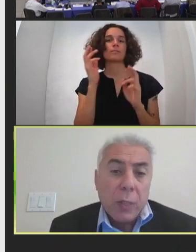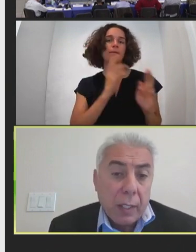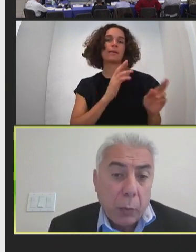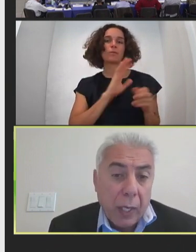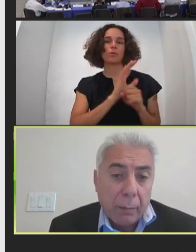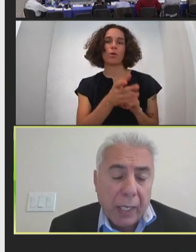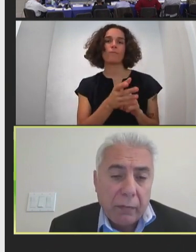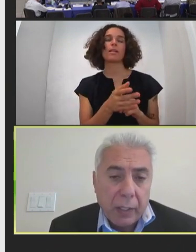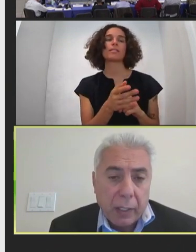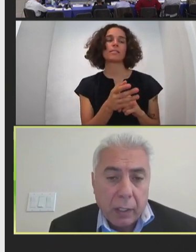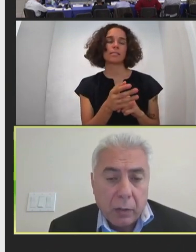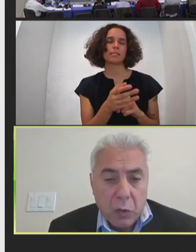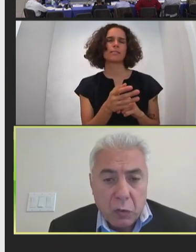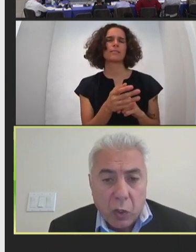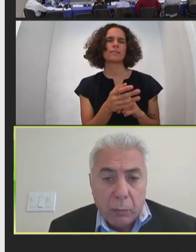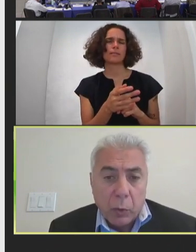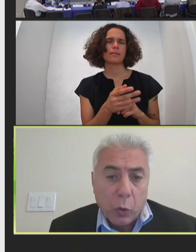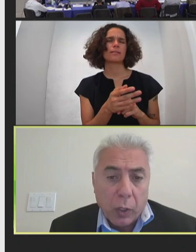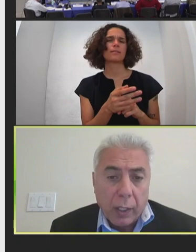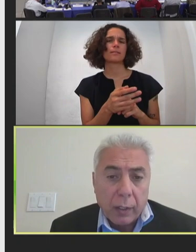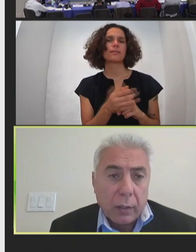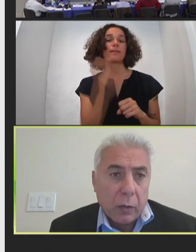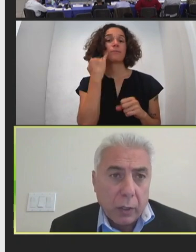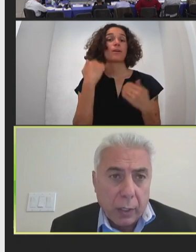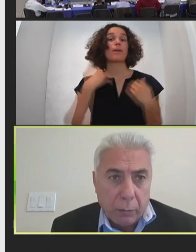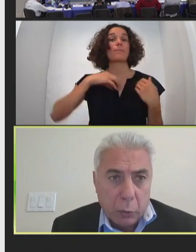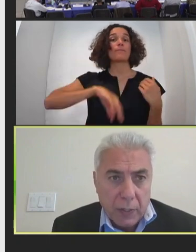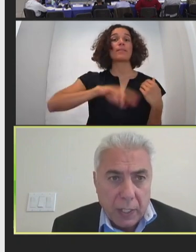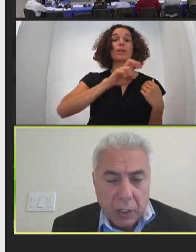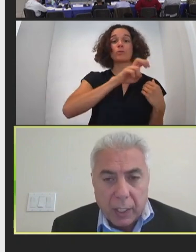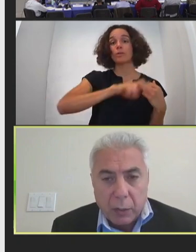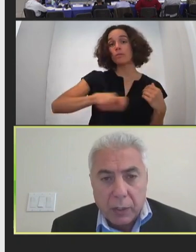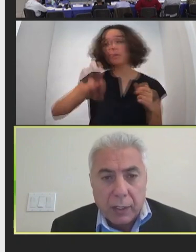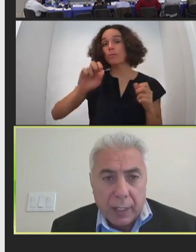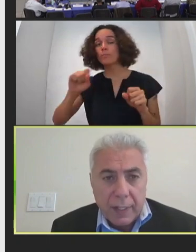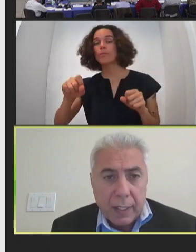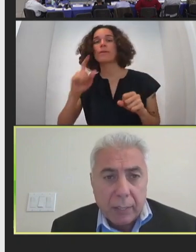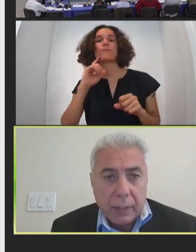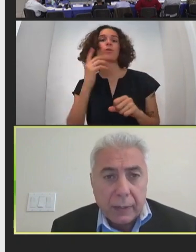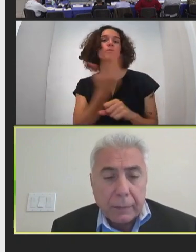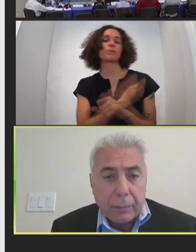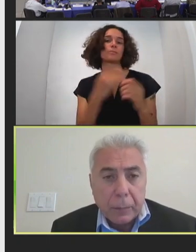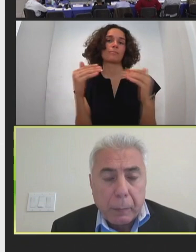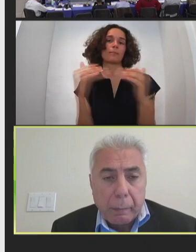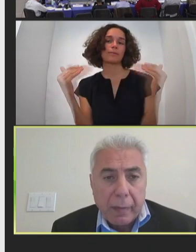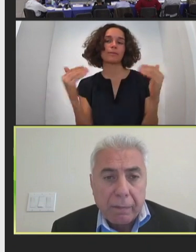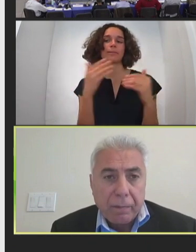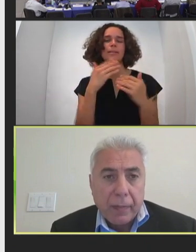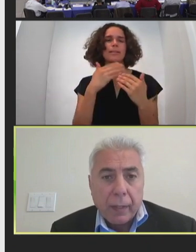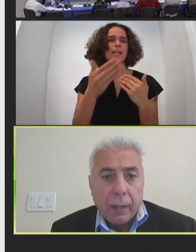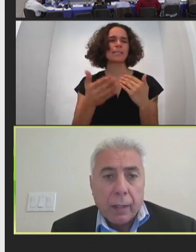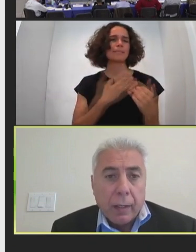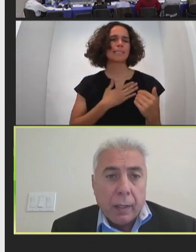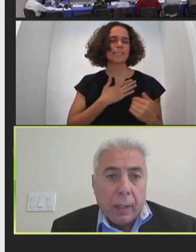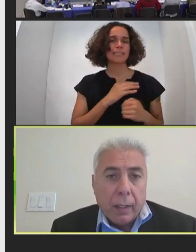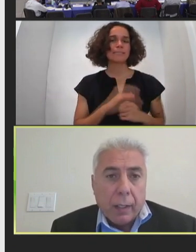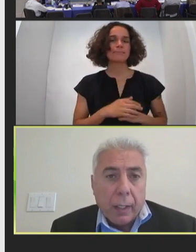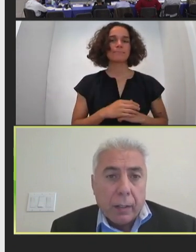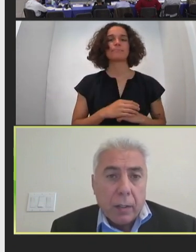it that we had benefits that are transferable or not on immunization equity? Next slide, please.